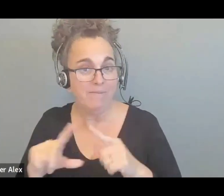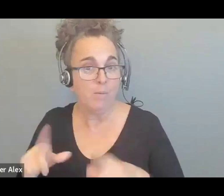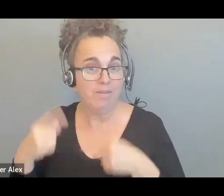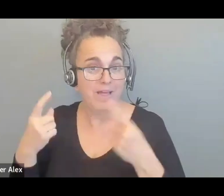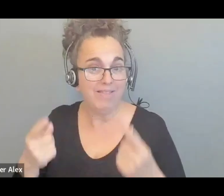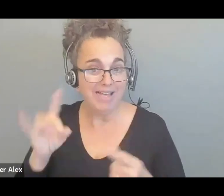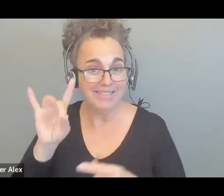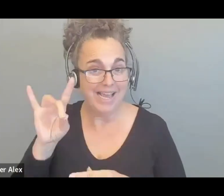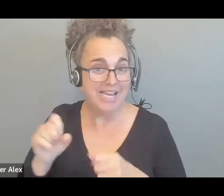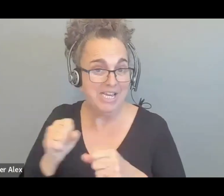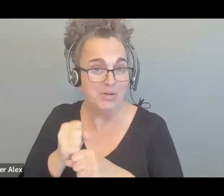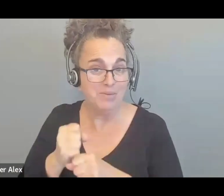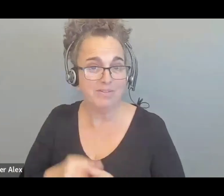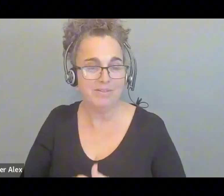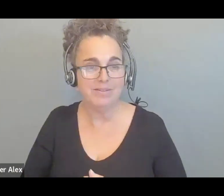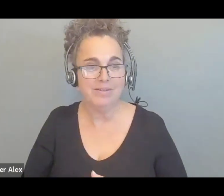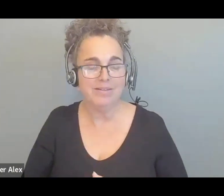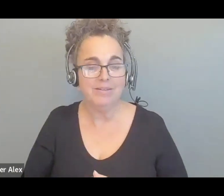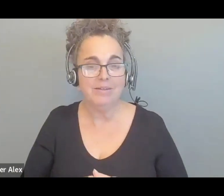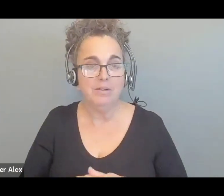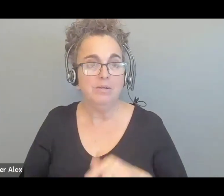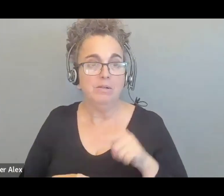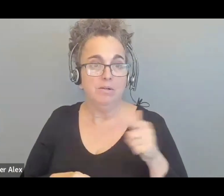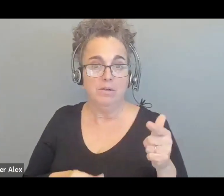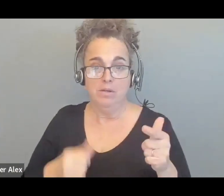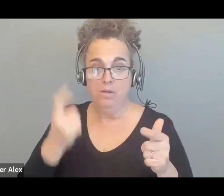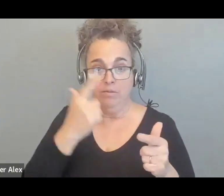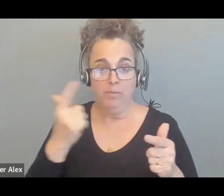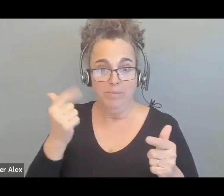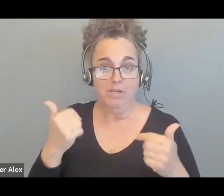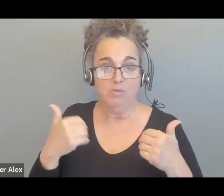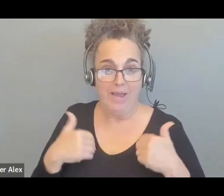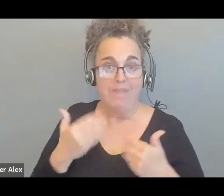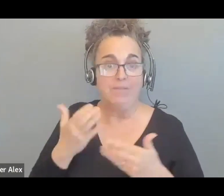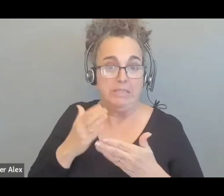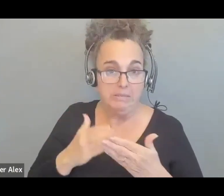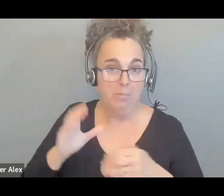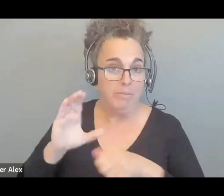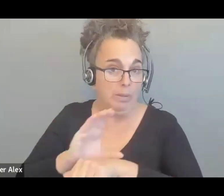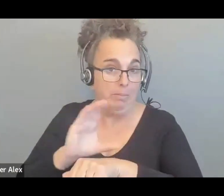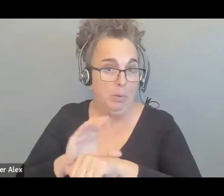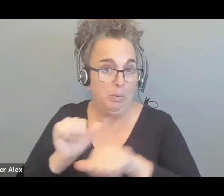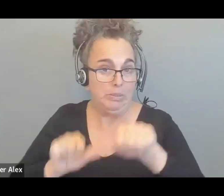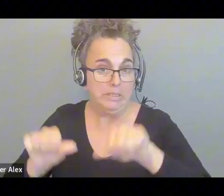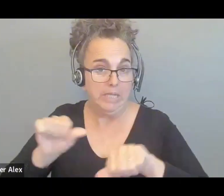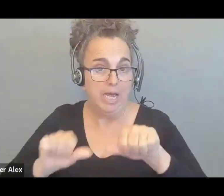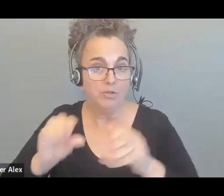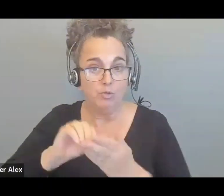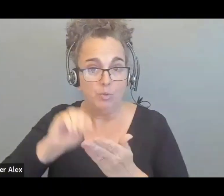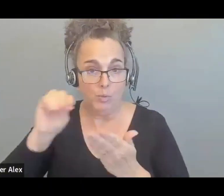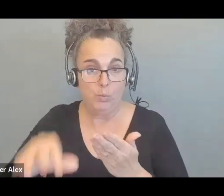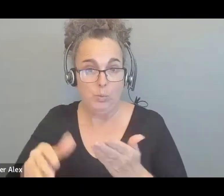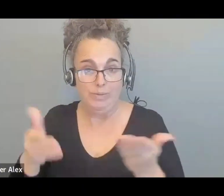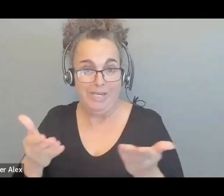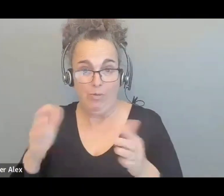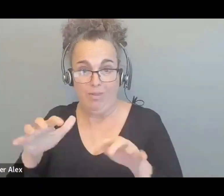What, since we, since we've got some computer science students in the audience, hopefully,